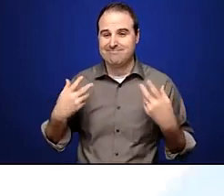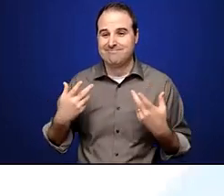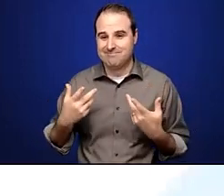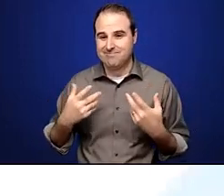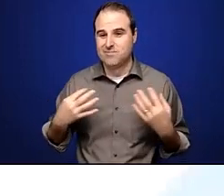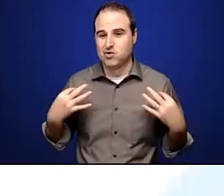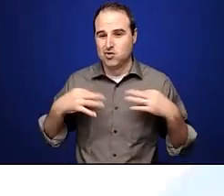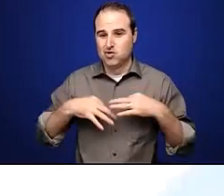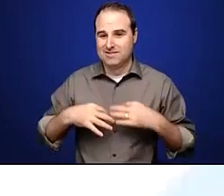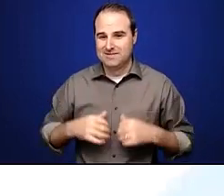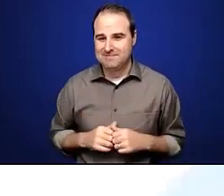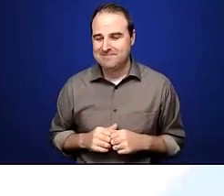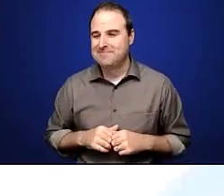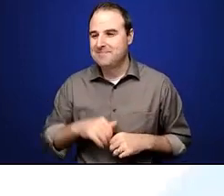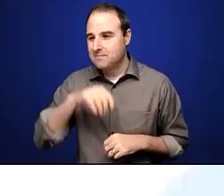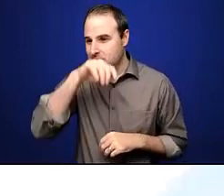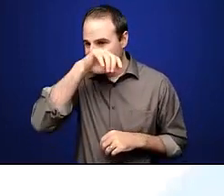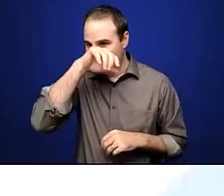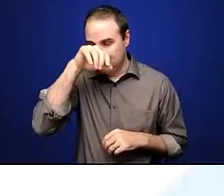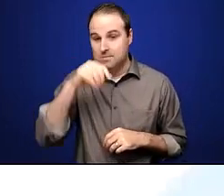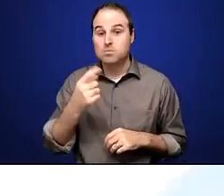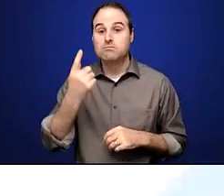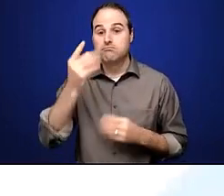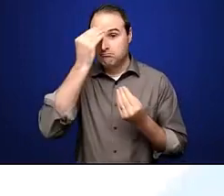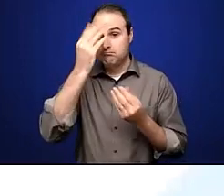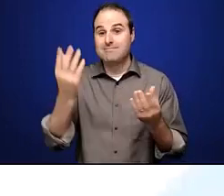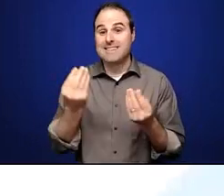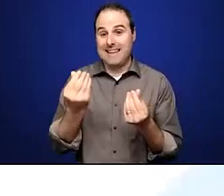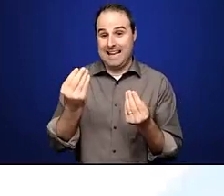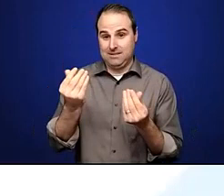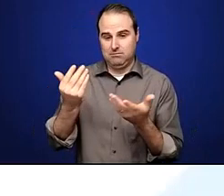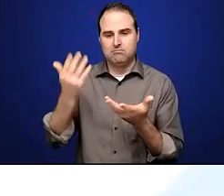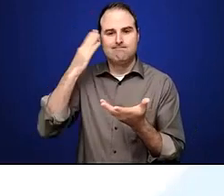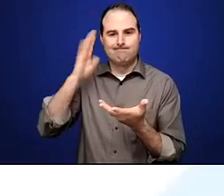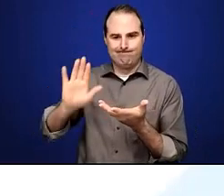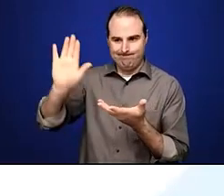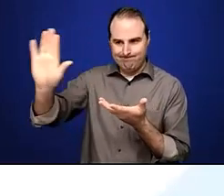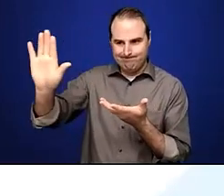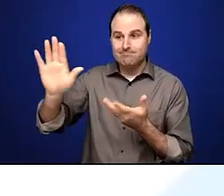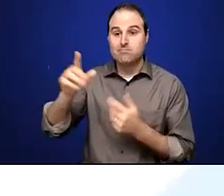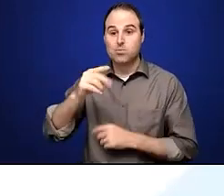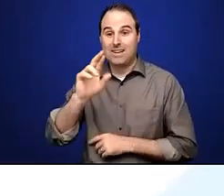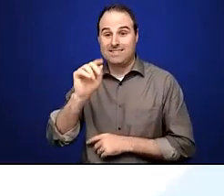Just wanted to start with a land acknowledgment. So Praxis Spinal Cord Institute and where I am in Vancouver,